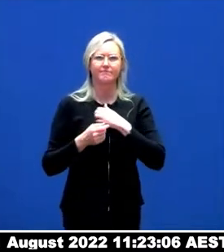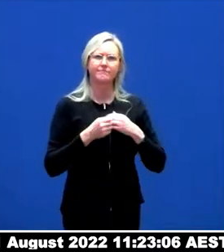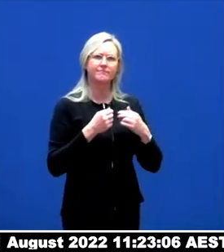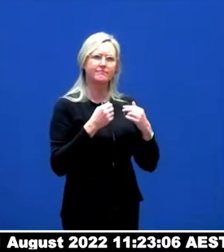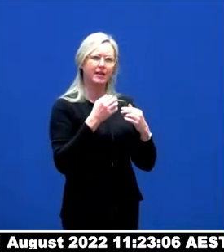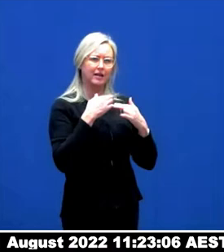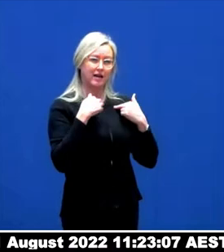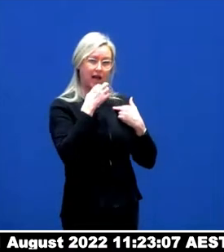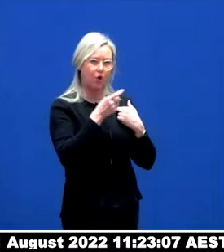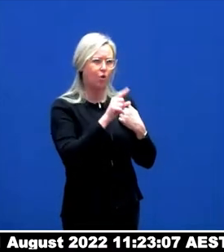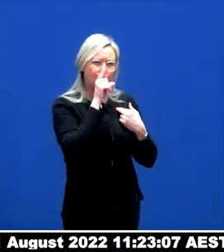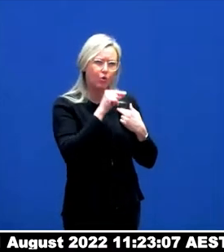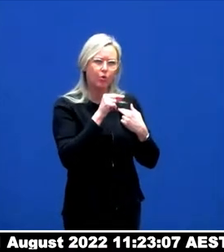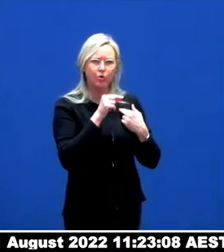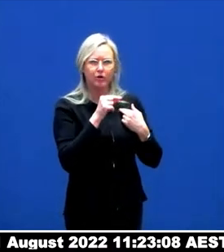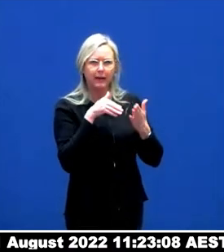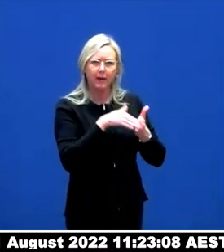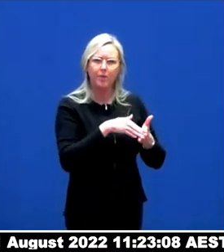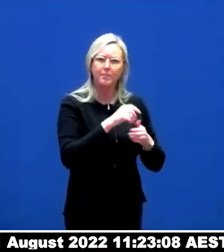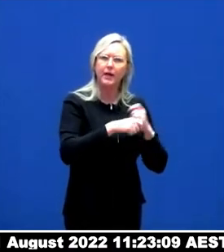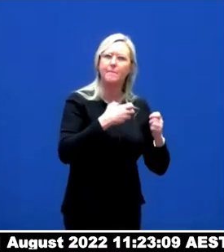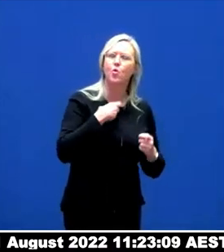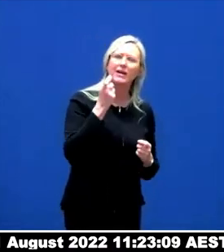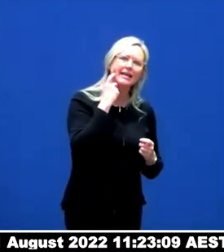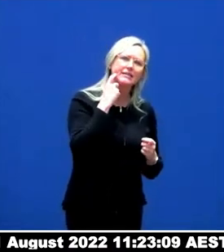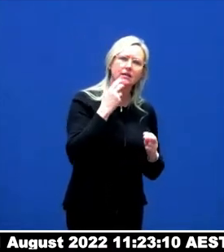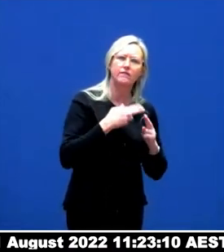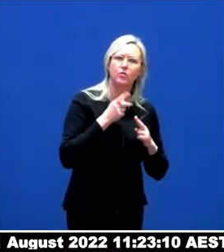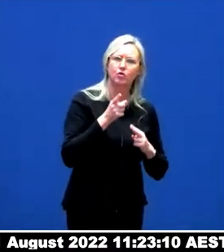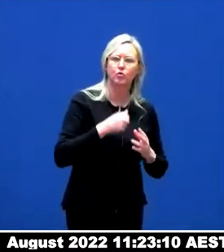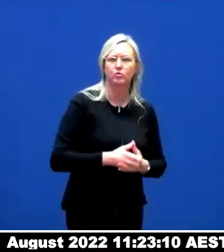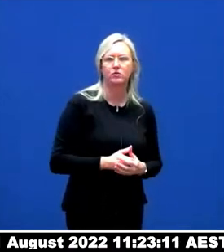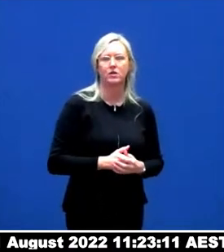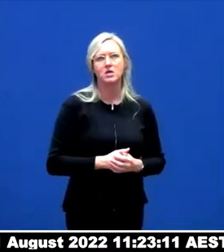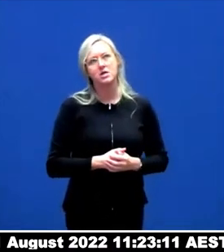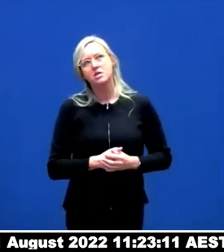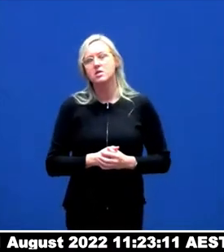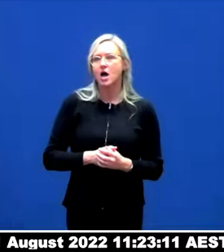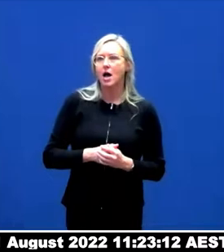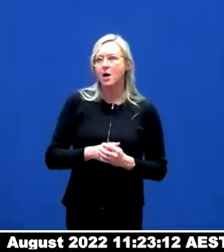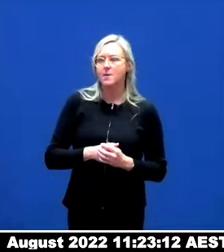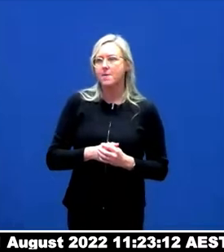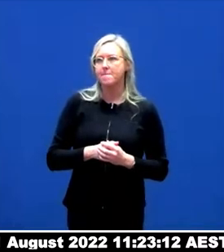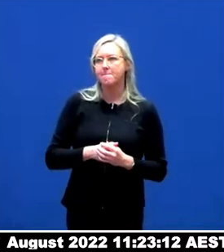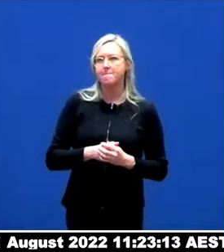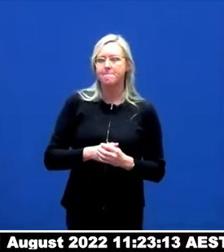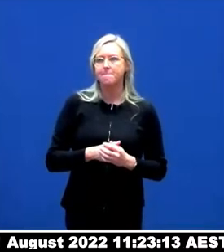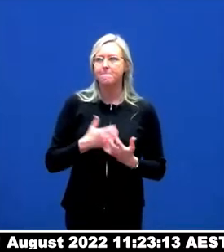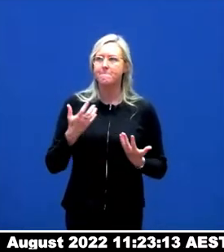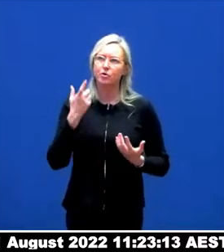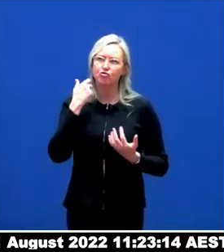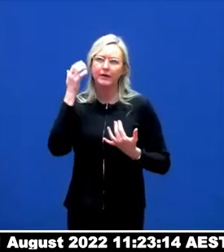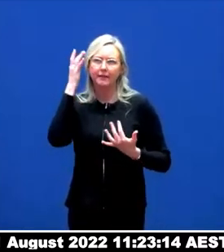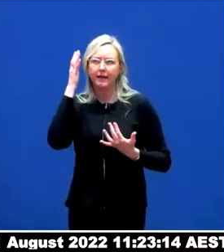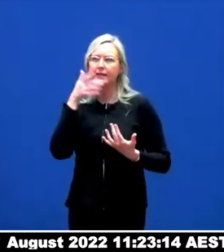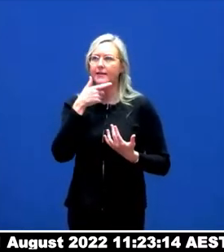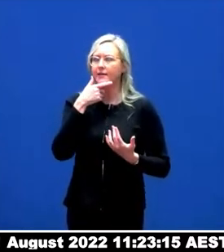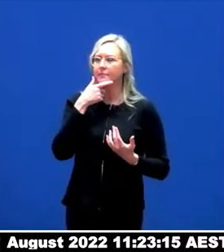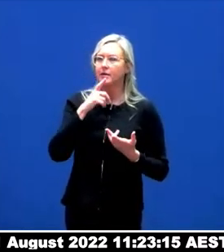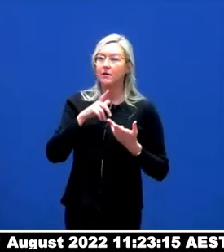Easier. Maybe if there was some more jobs available